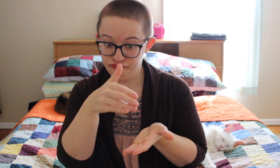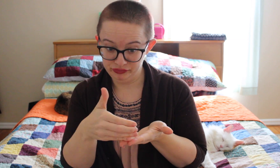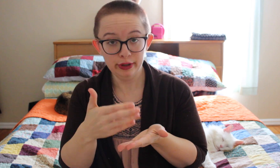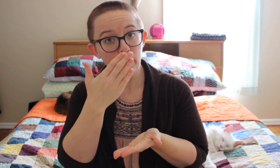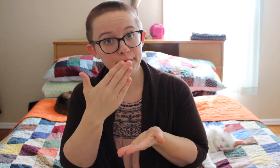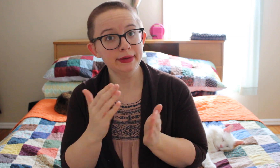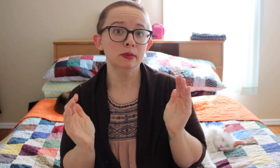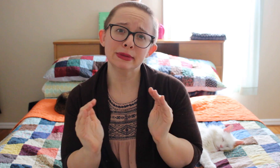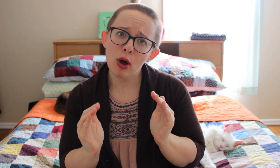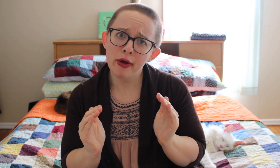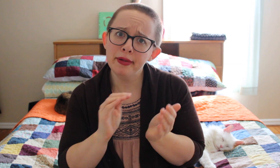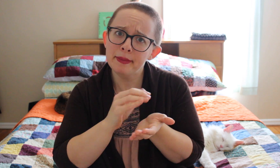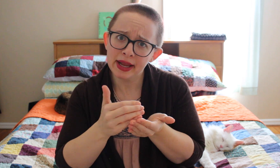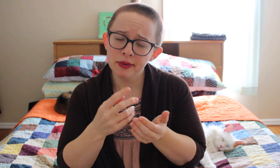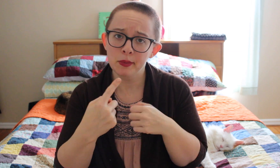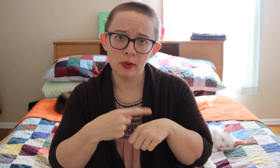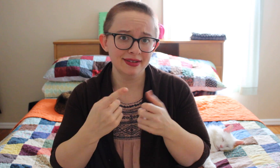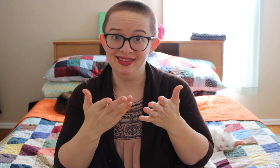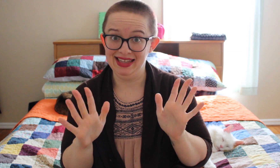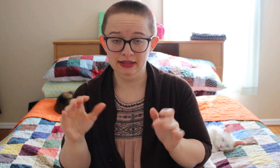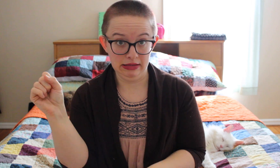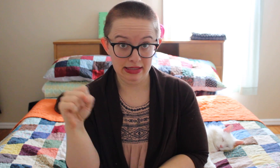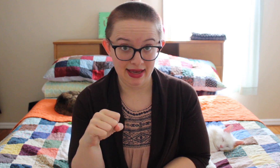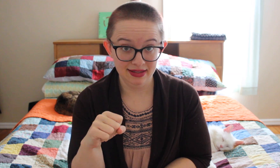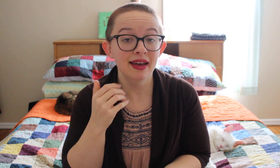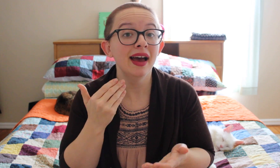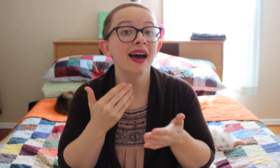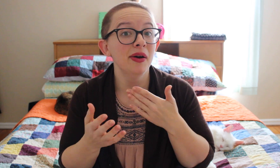if you buy it one you know good small stash, one time and that's it.